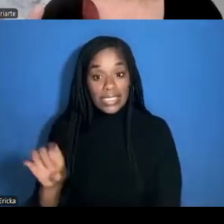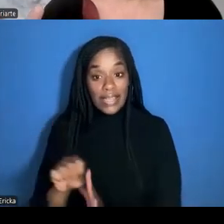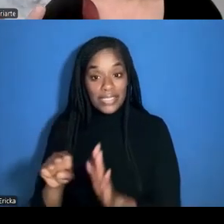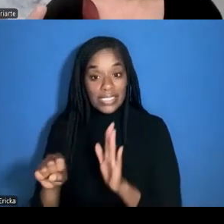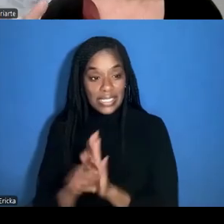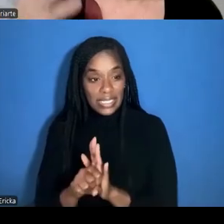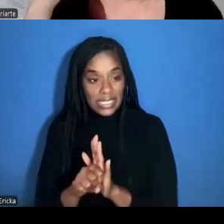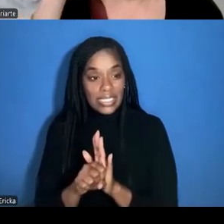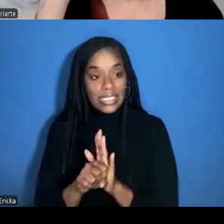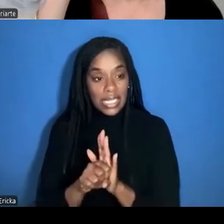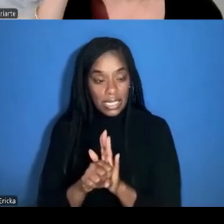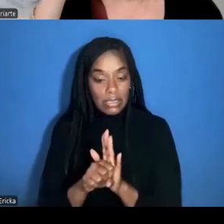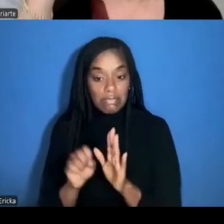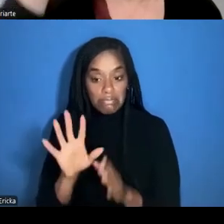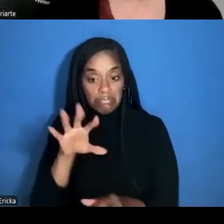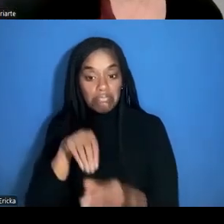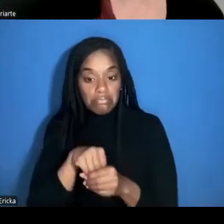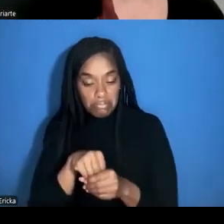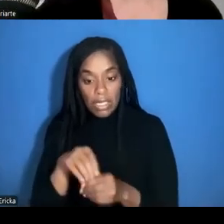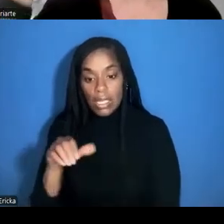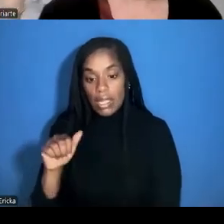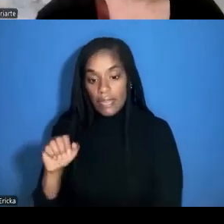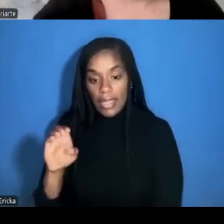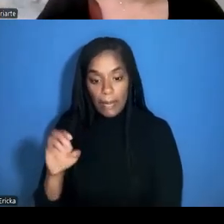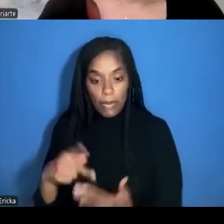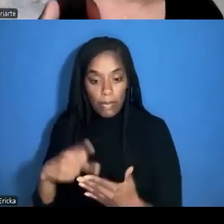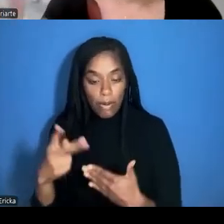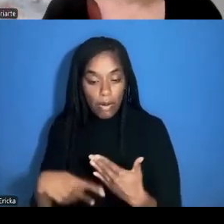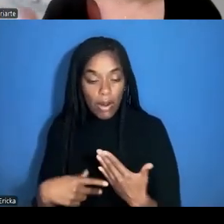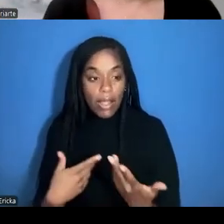and Able in the Able program, the District of Columbia, Guam.